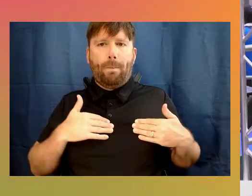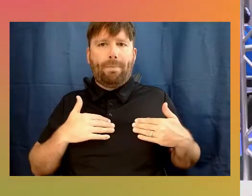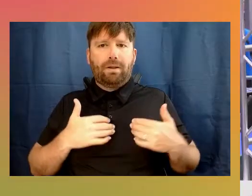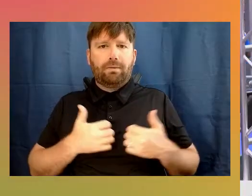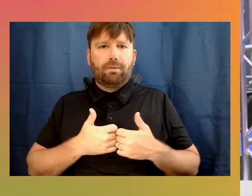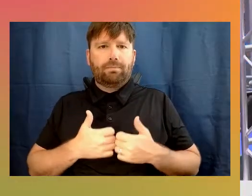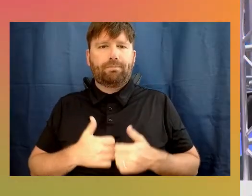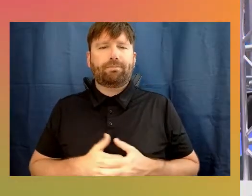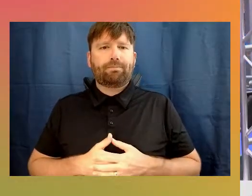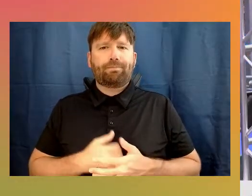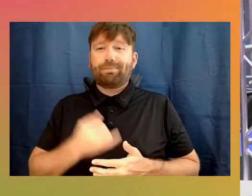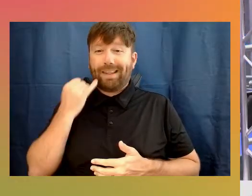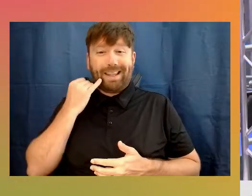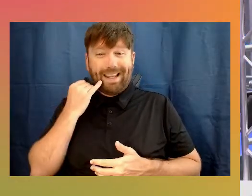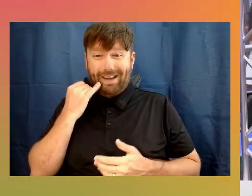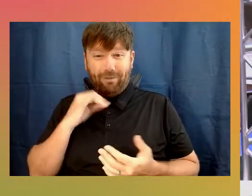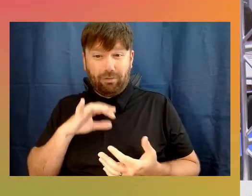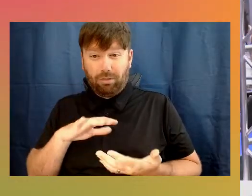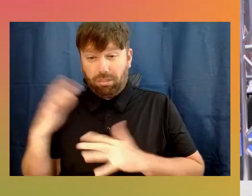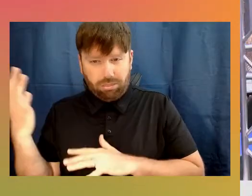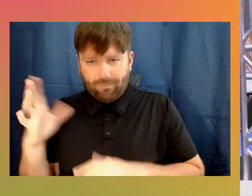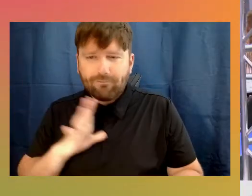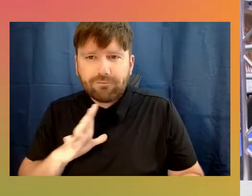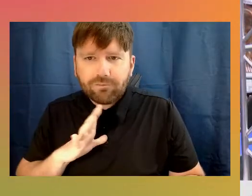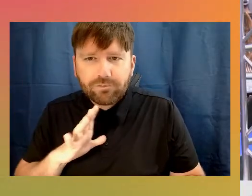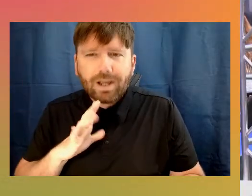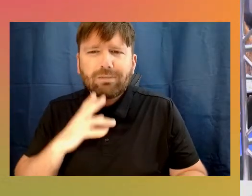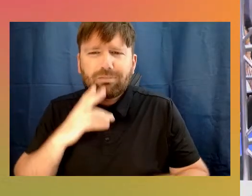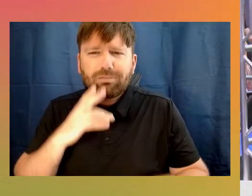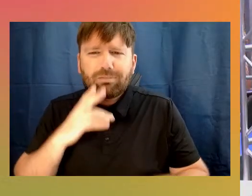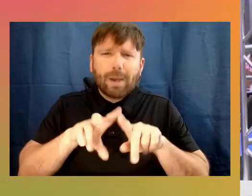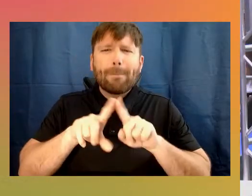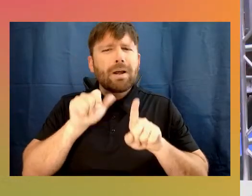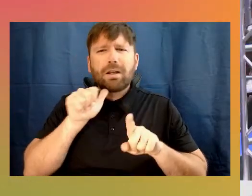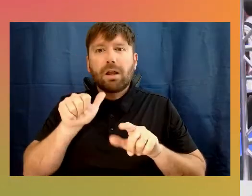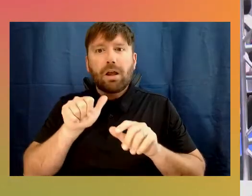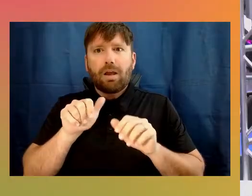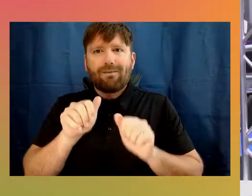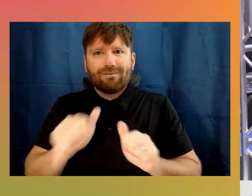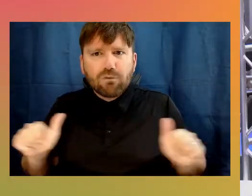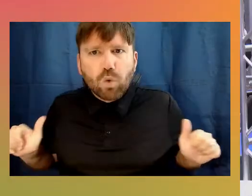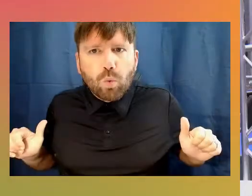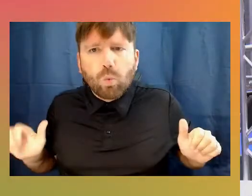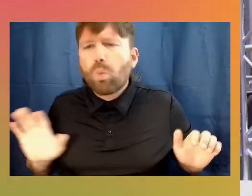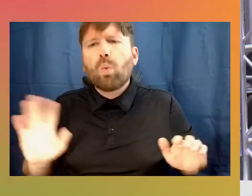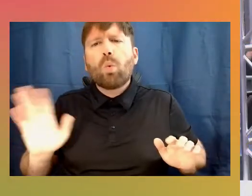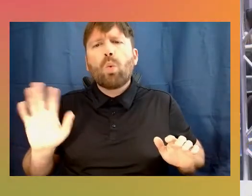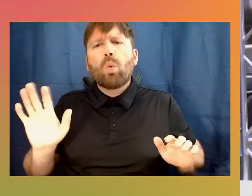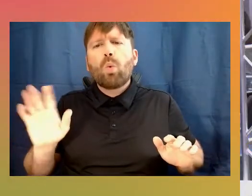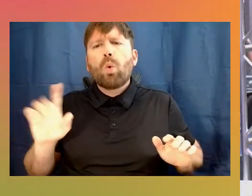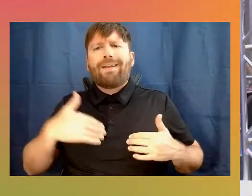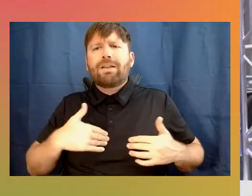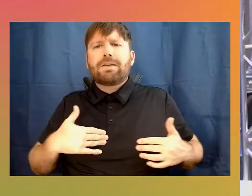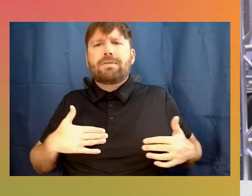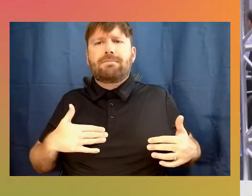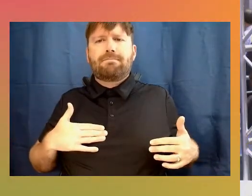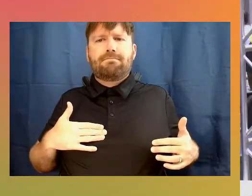AROUND THE RIBS. IF YOU FALL OUT OF IT, IT IS OKAY. JUST HAVE FUN WITH IT.